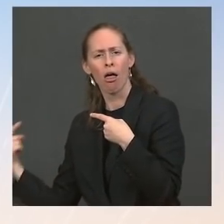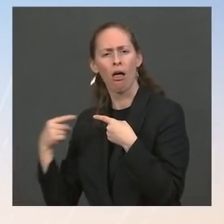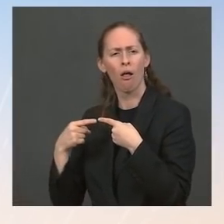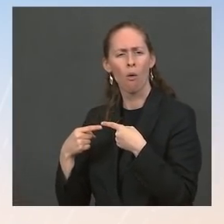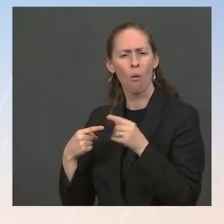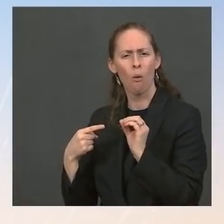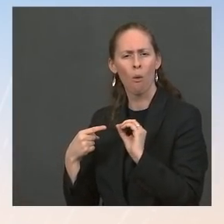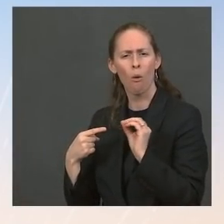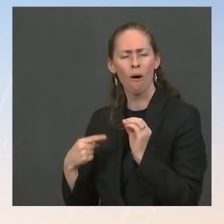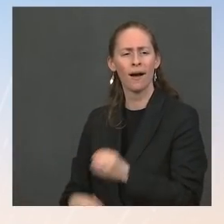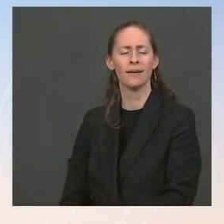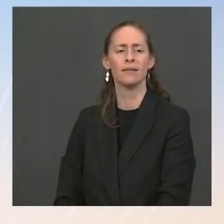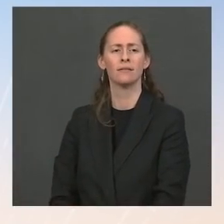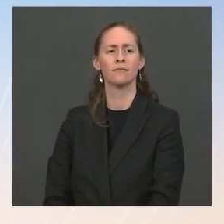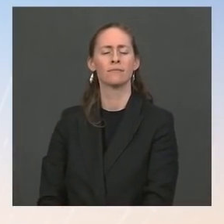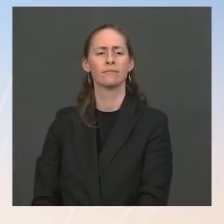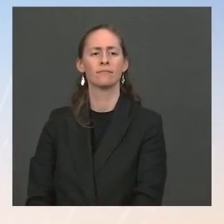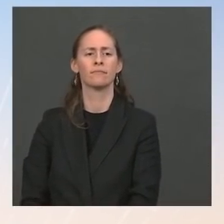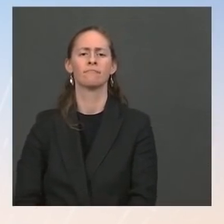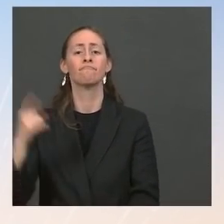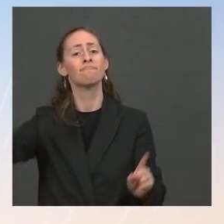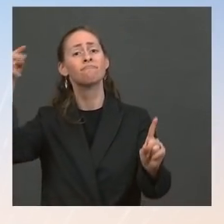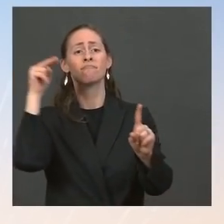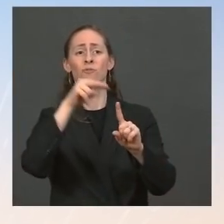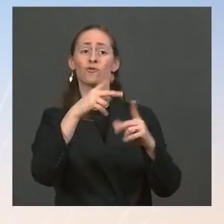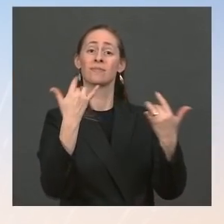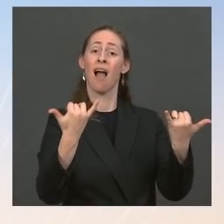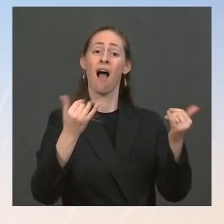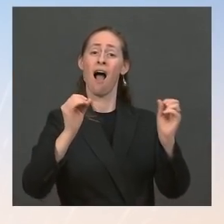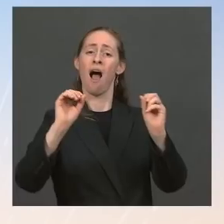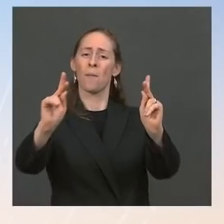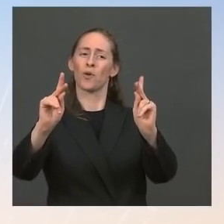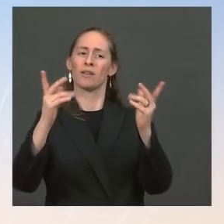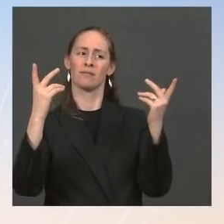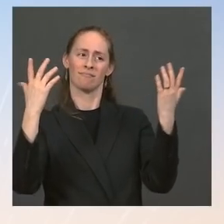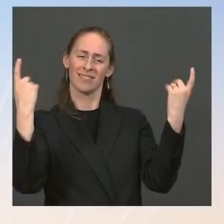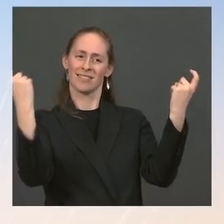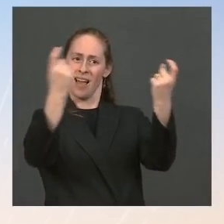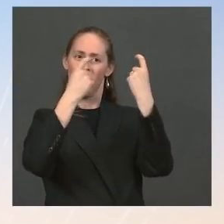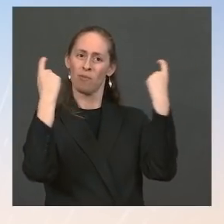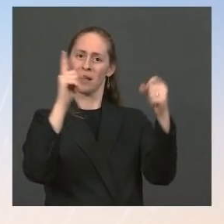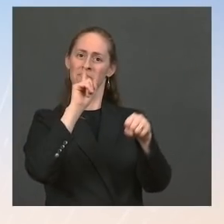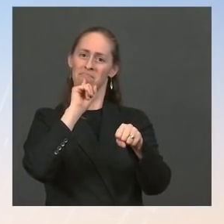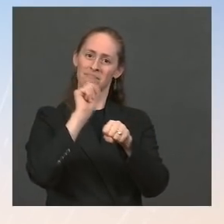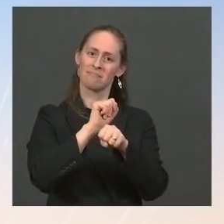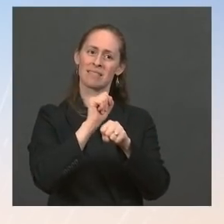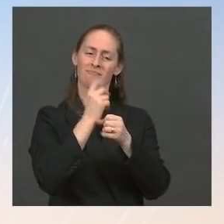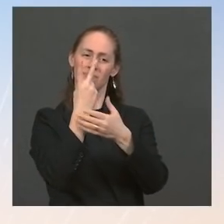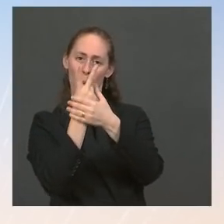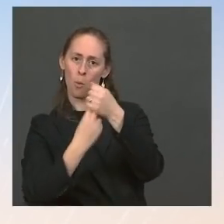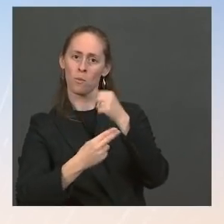is an opportunity to celebrate a bipartisan success that will have a huge impact on the American people.